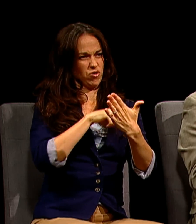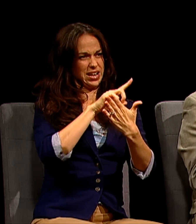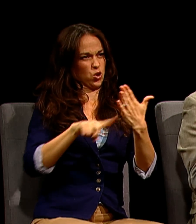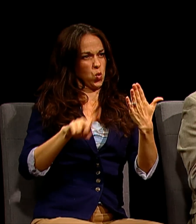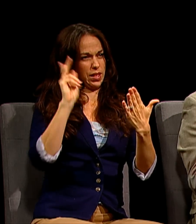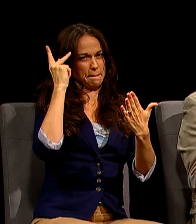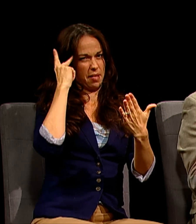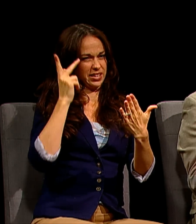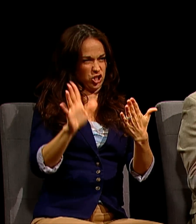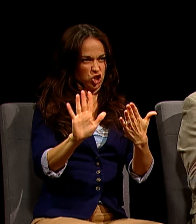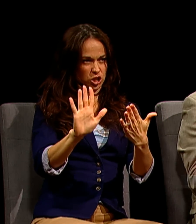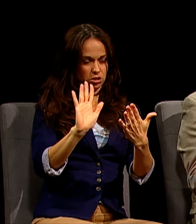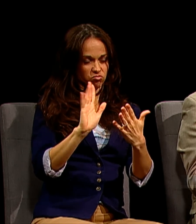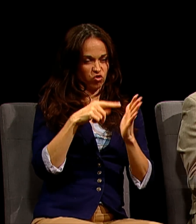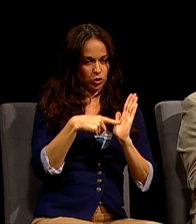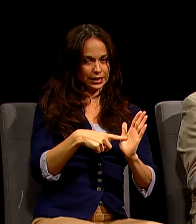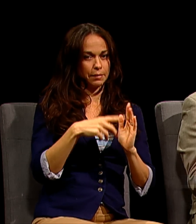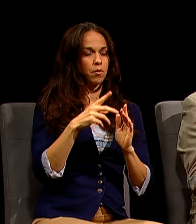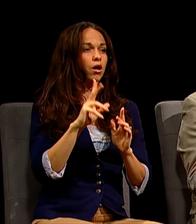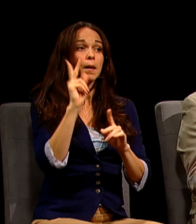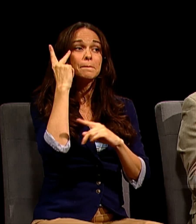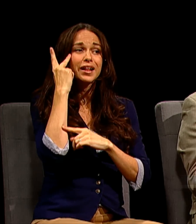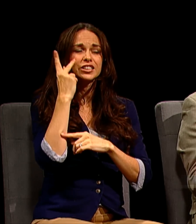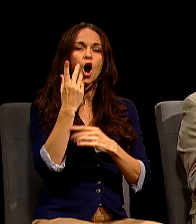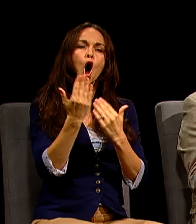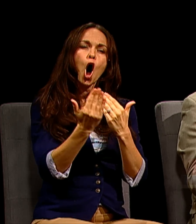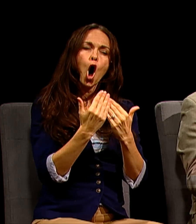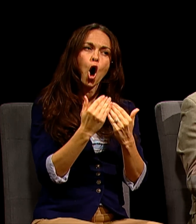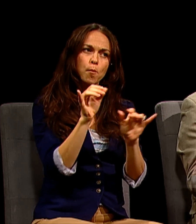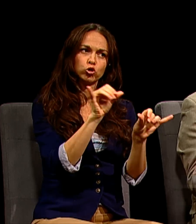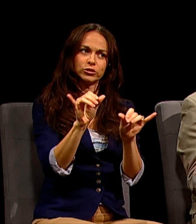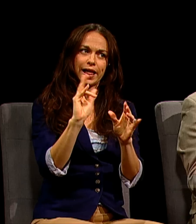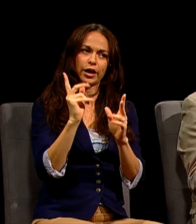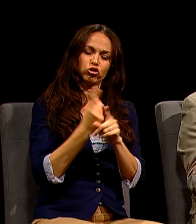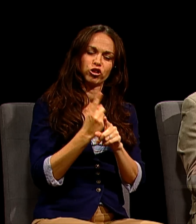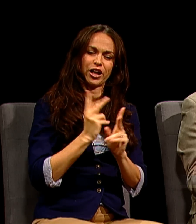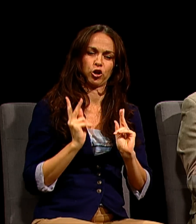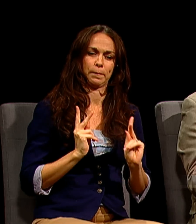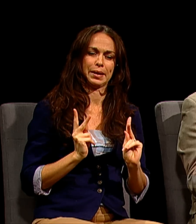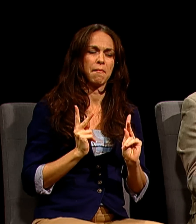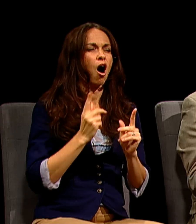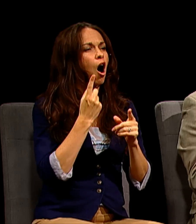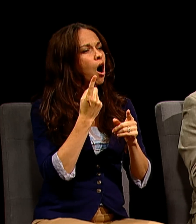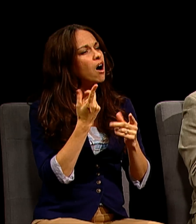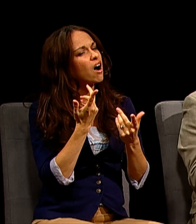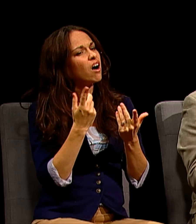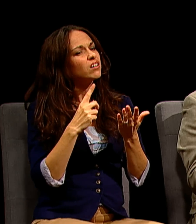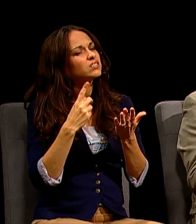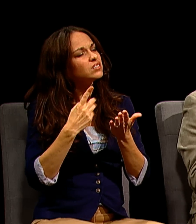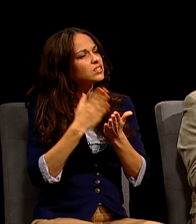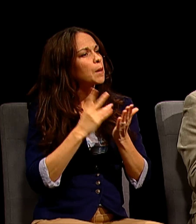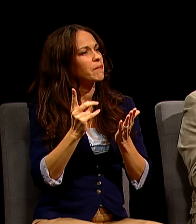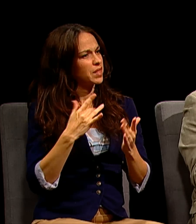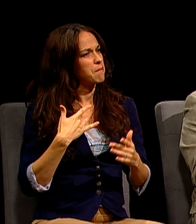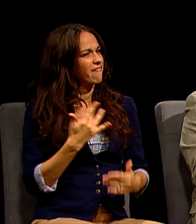politician and you need to understand a politicians are almost like regular people. Some of them have feelings.